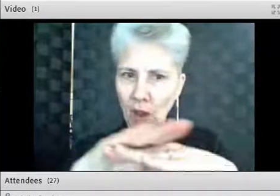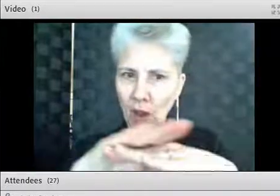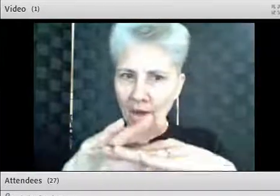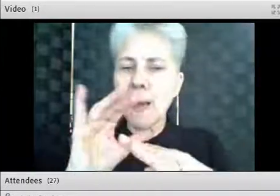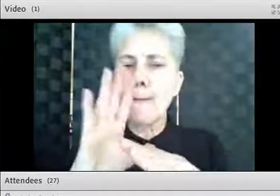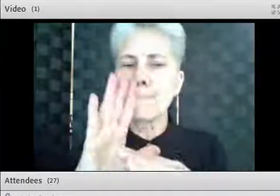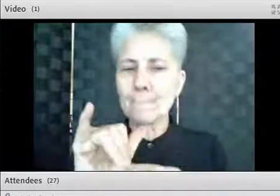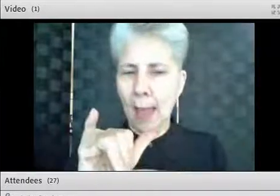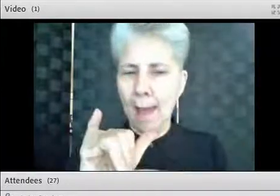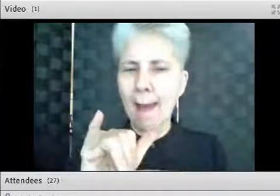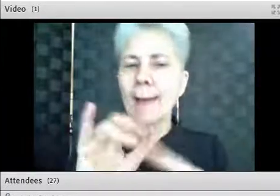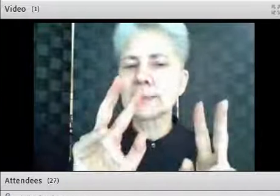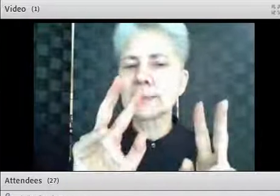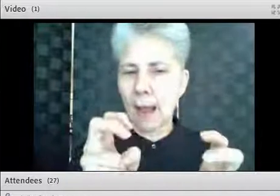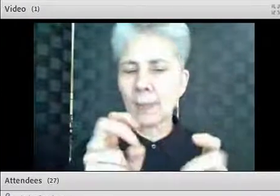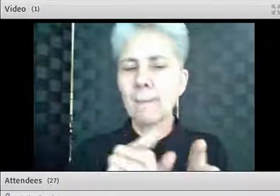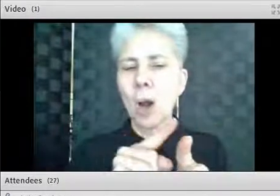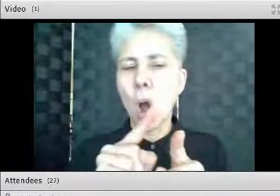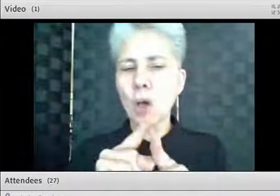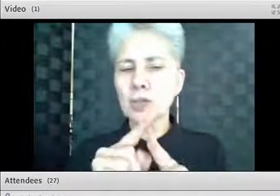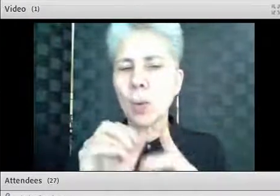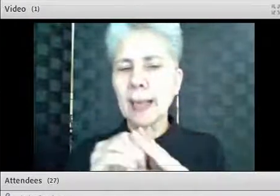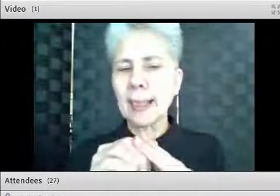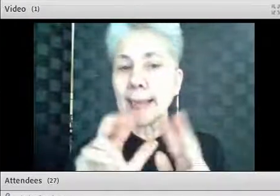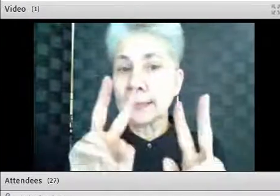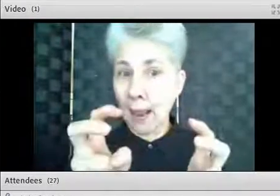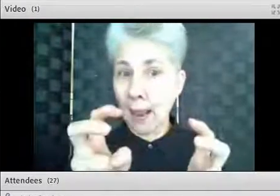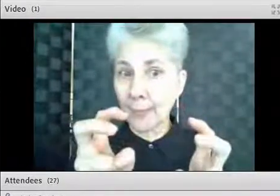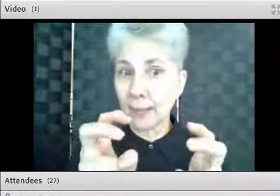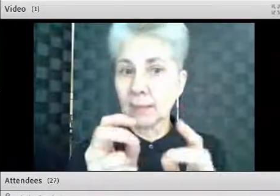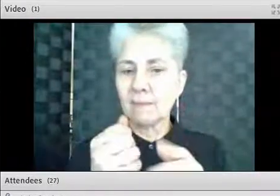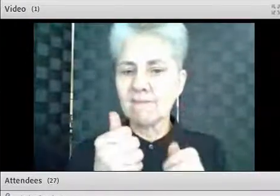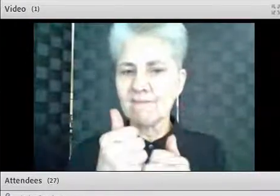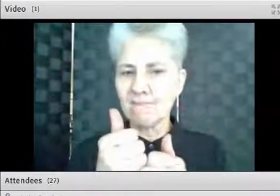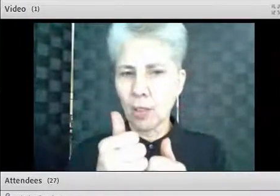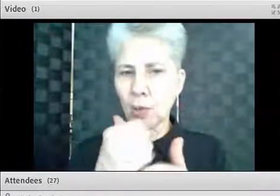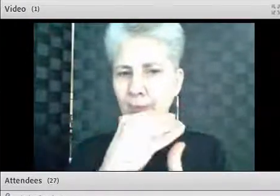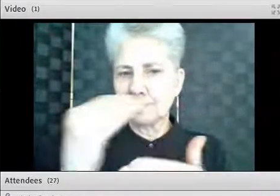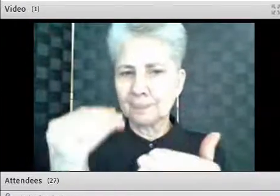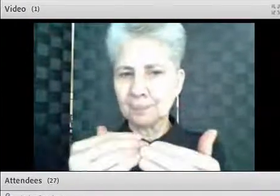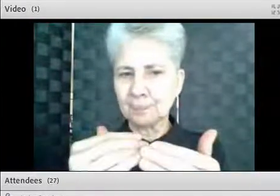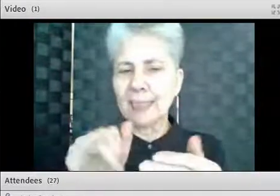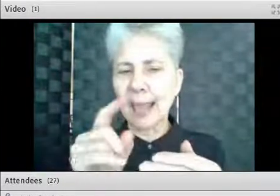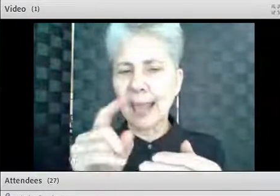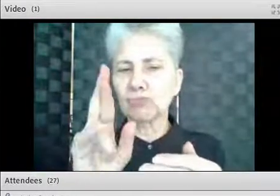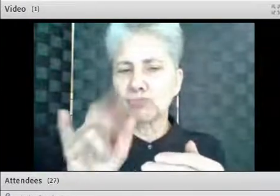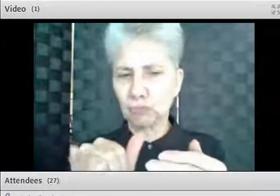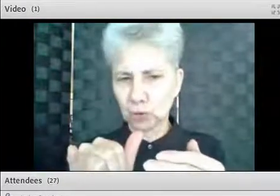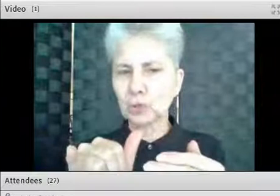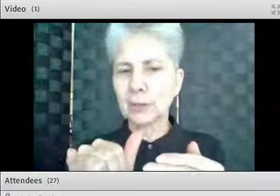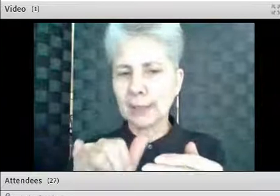but then within the topic by what's called main entry, okay? So, like, the main author's last name.